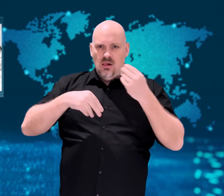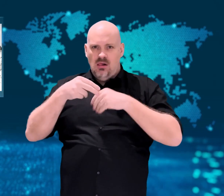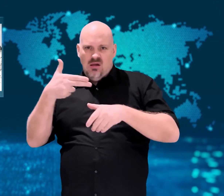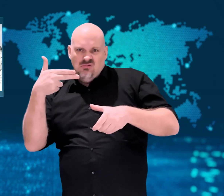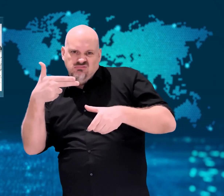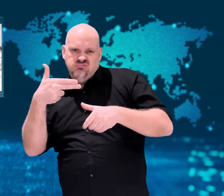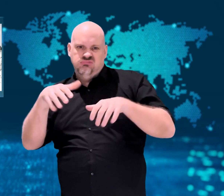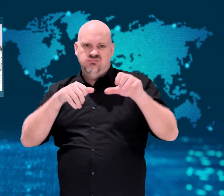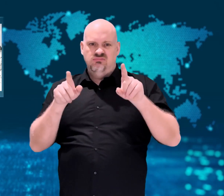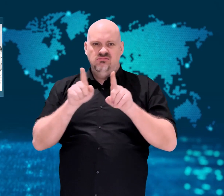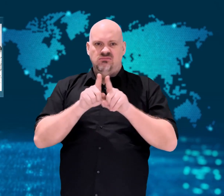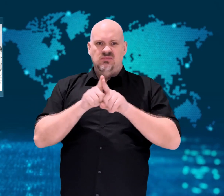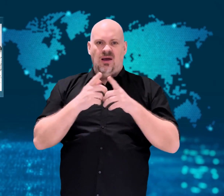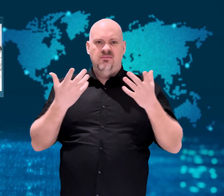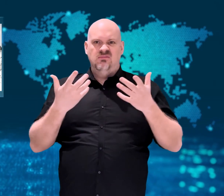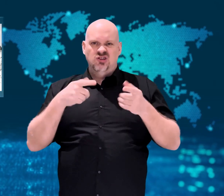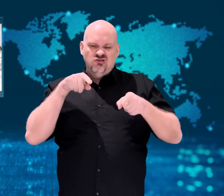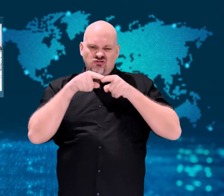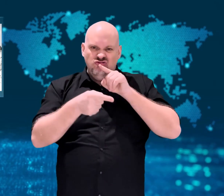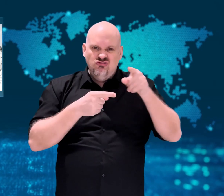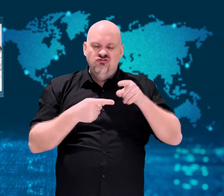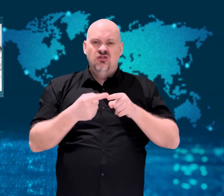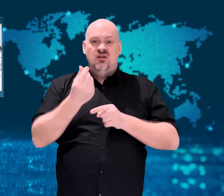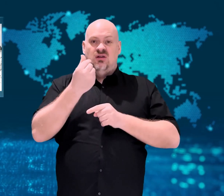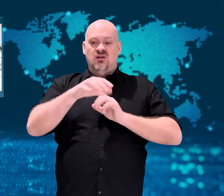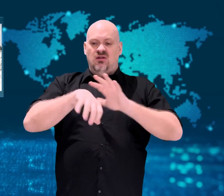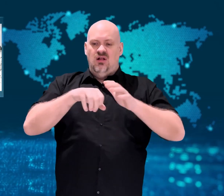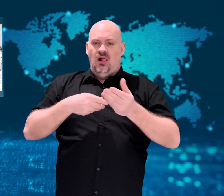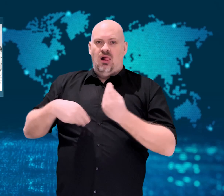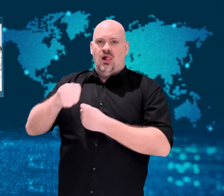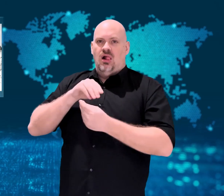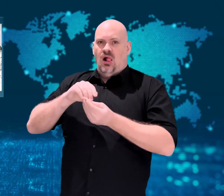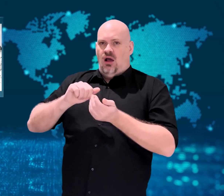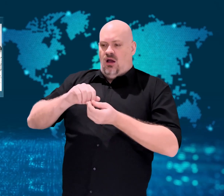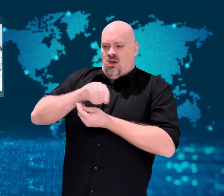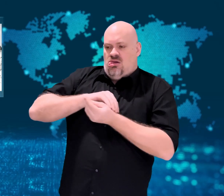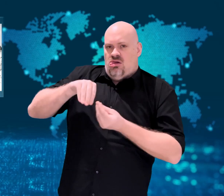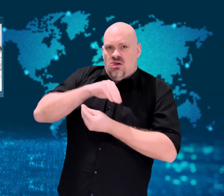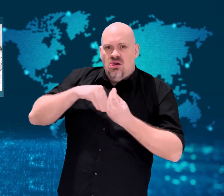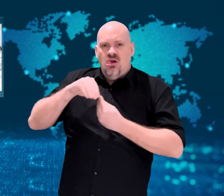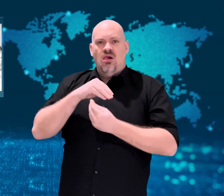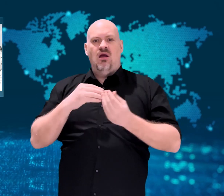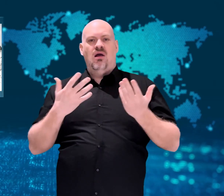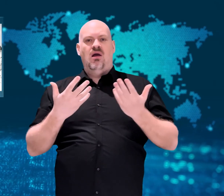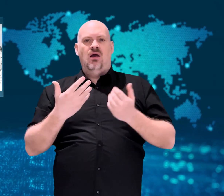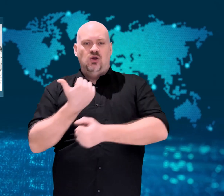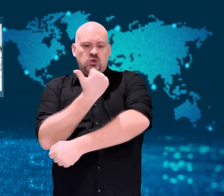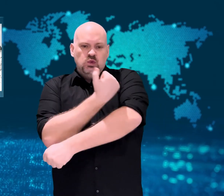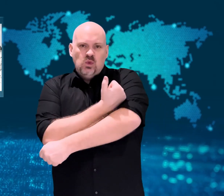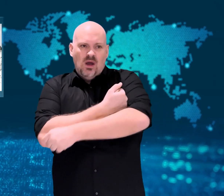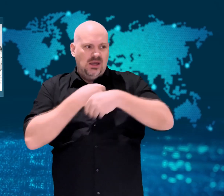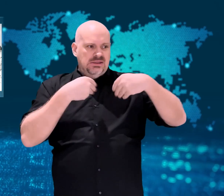The crimes have taken place for several decades,